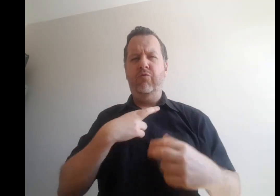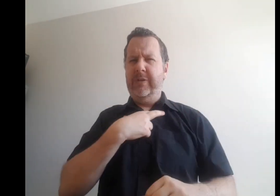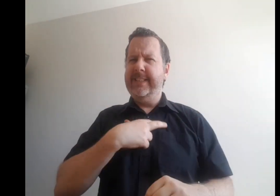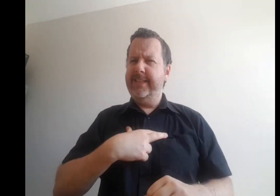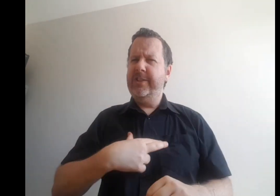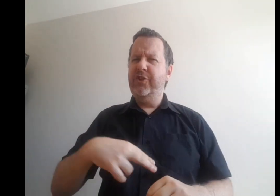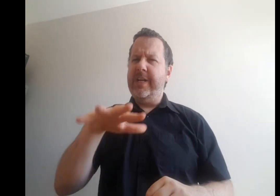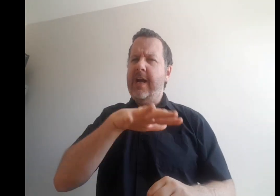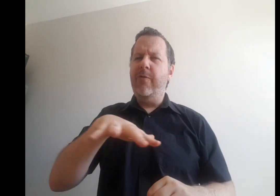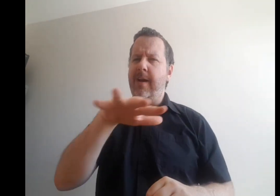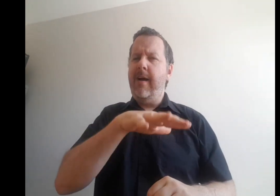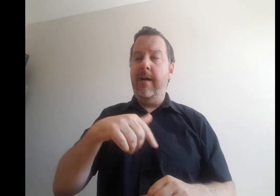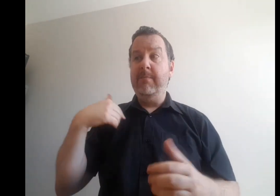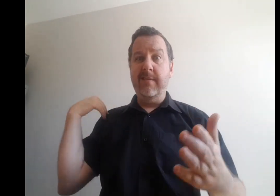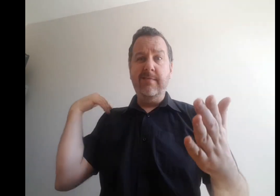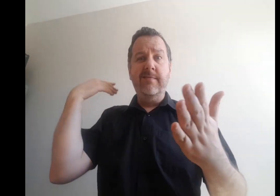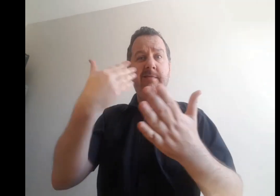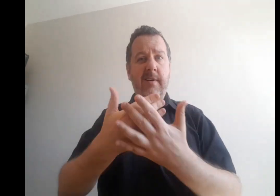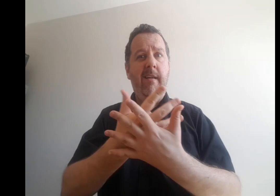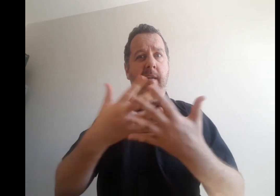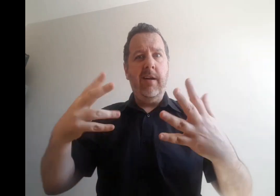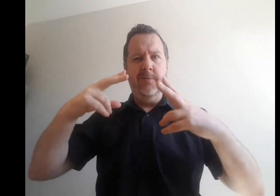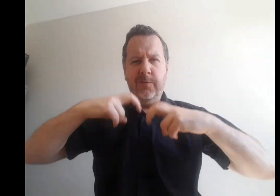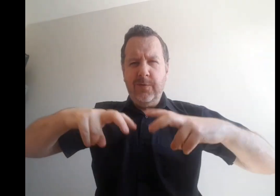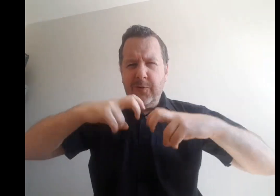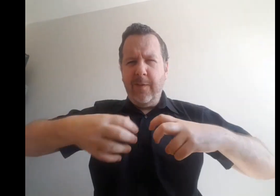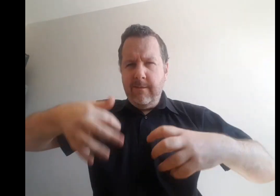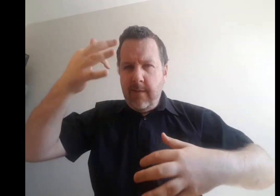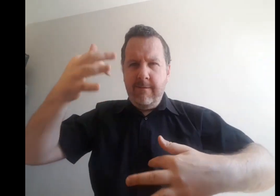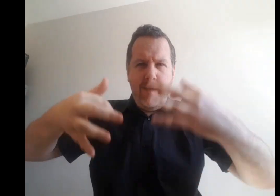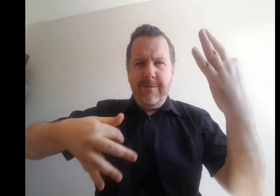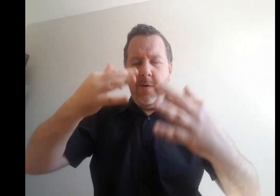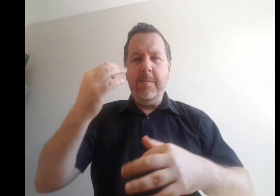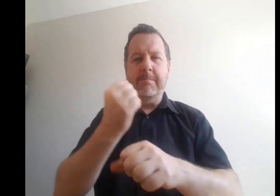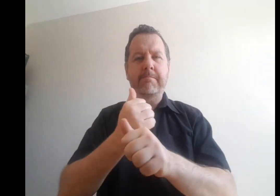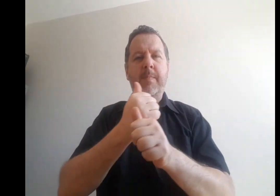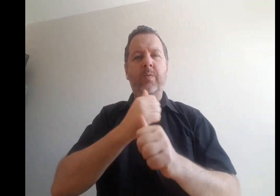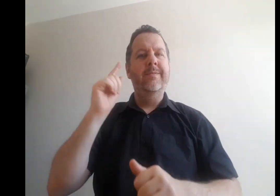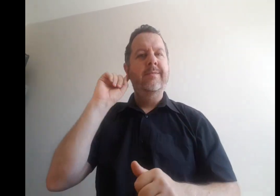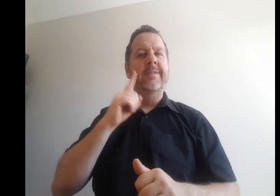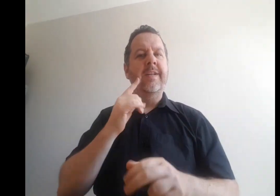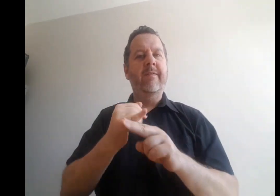I've spent a lot of time looking at deaf people in court cases.